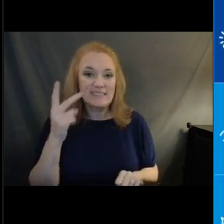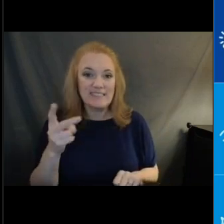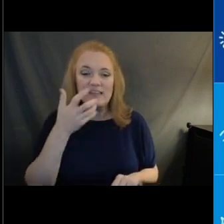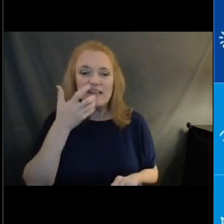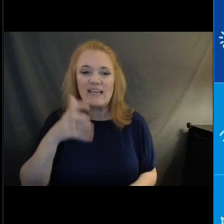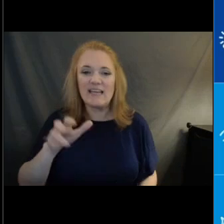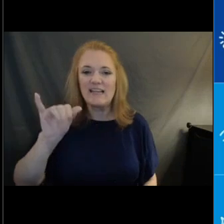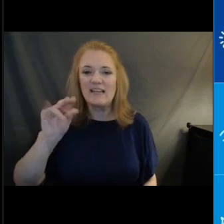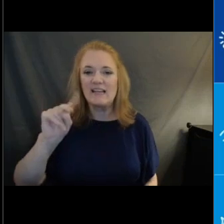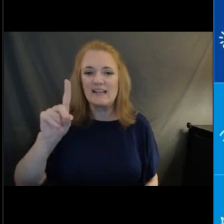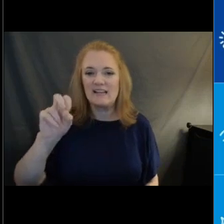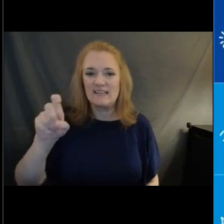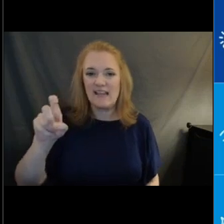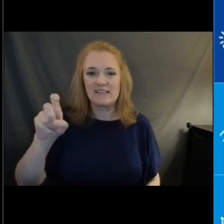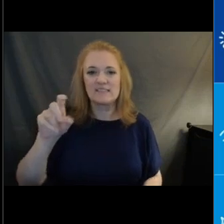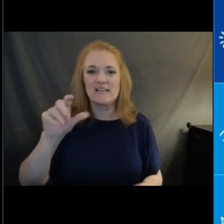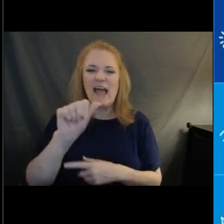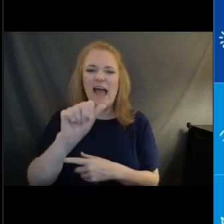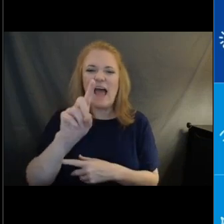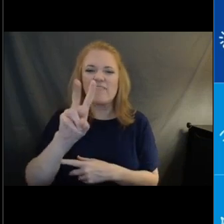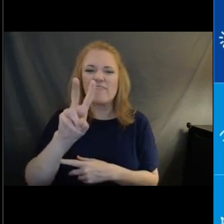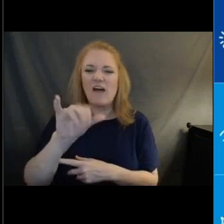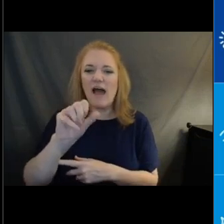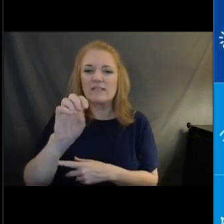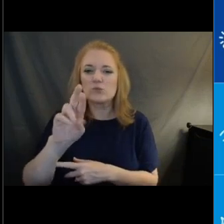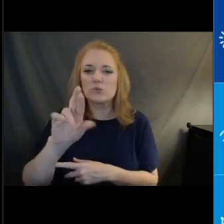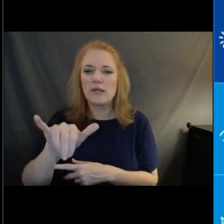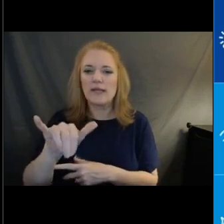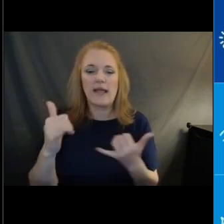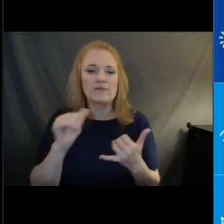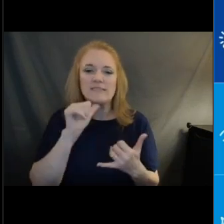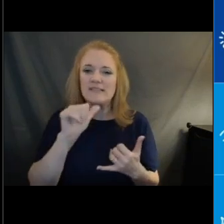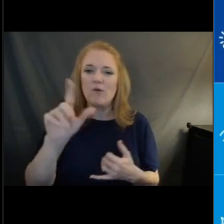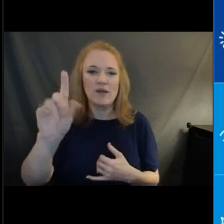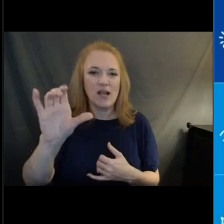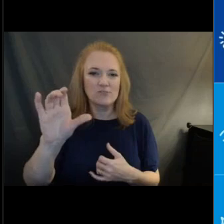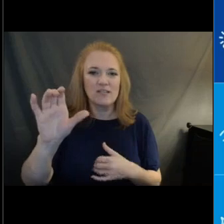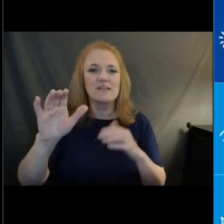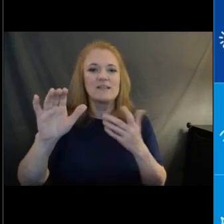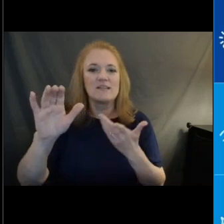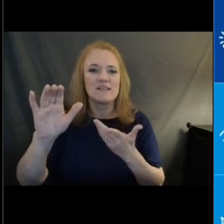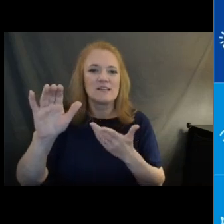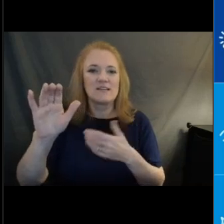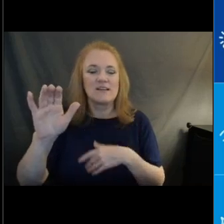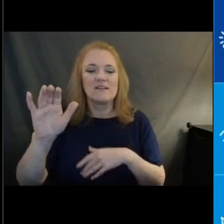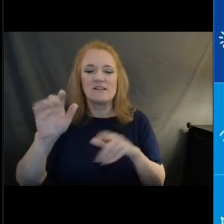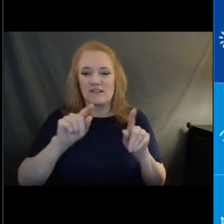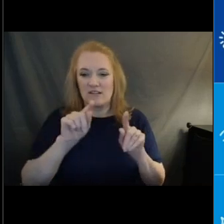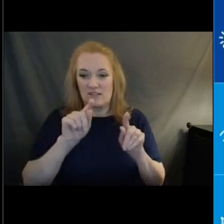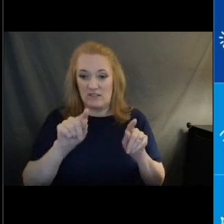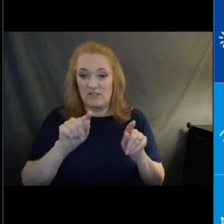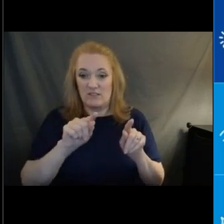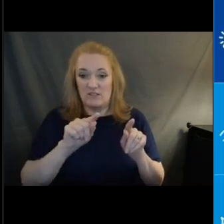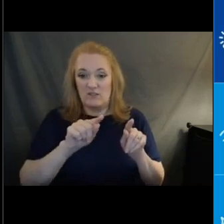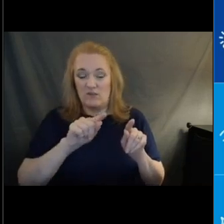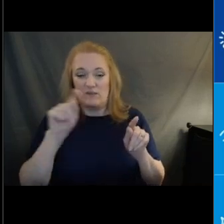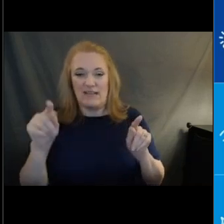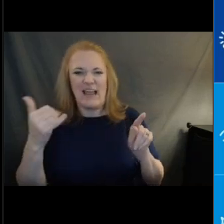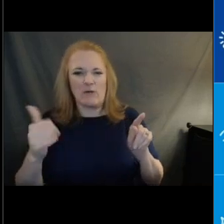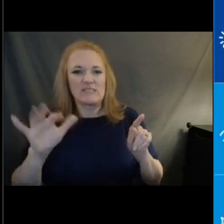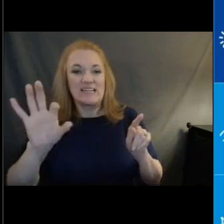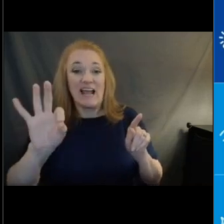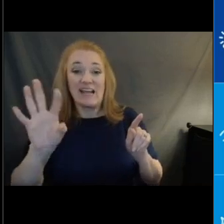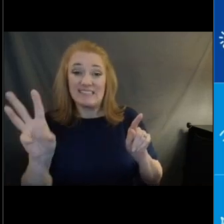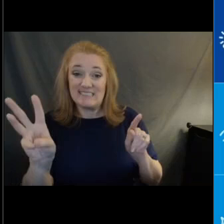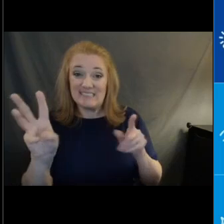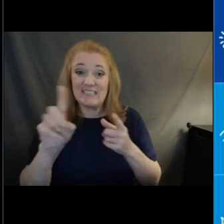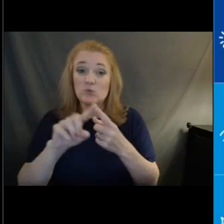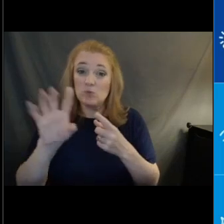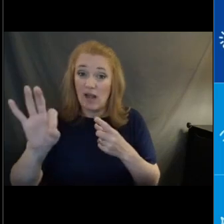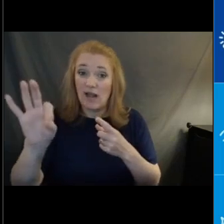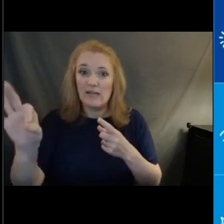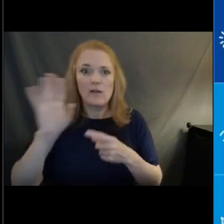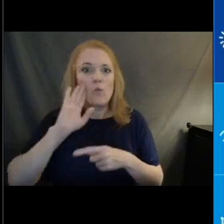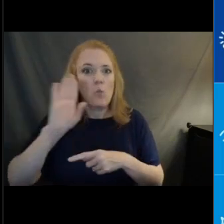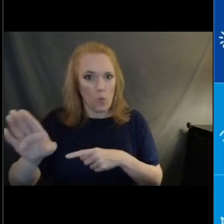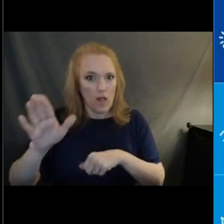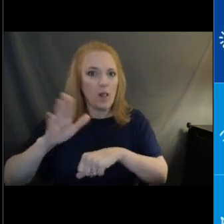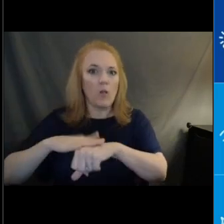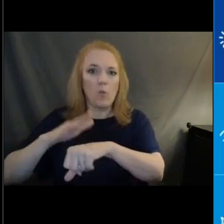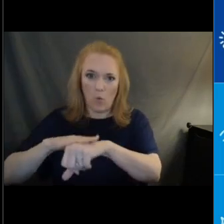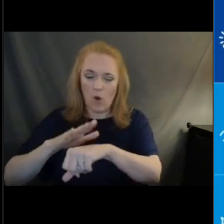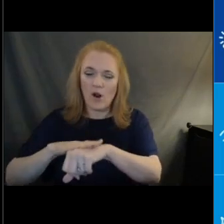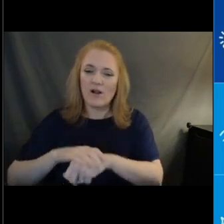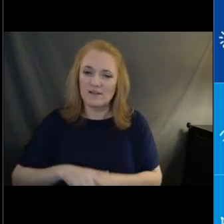for an advisory was lowered from 100 to 104 on the left to 96 to 99 degrees on the right for those